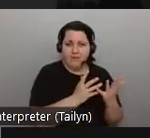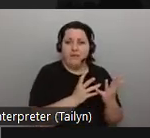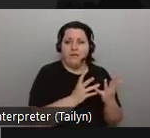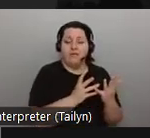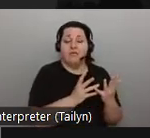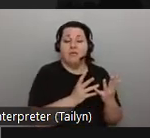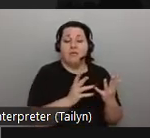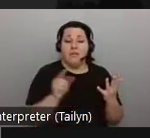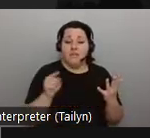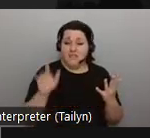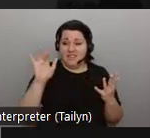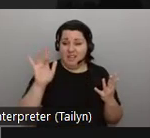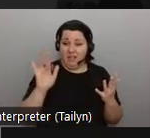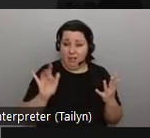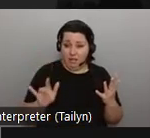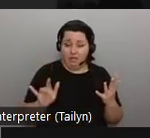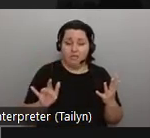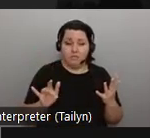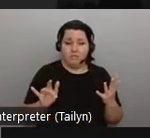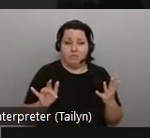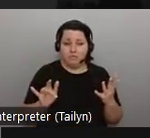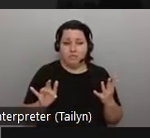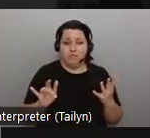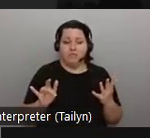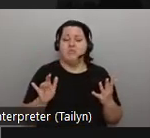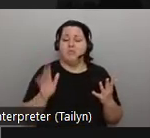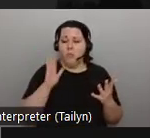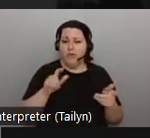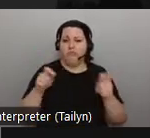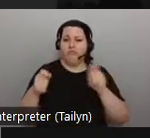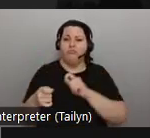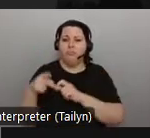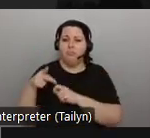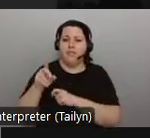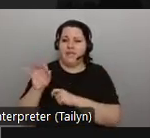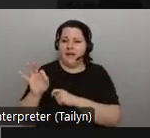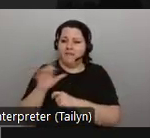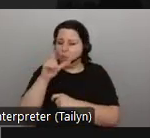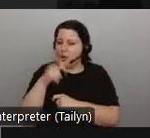, create headings, create alt text, all of that, by having this option here all of that